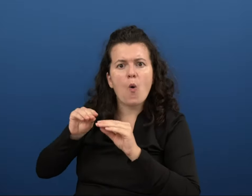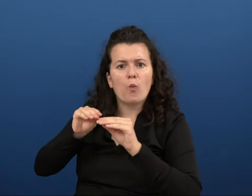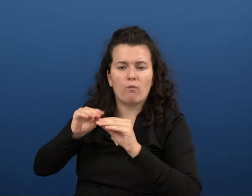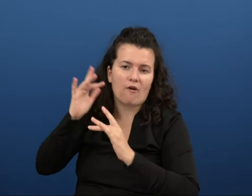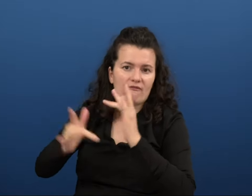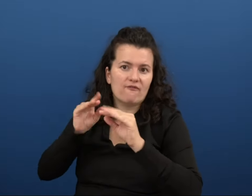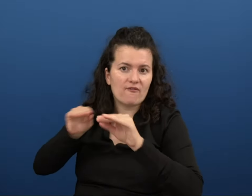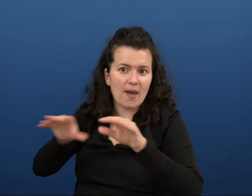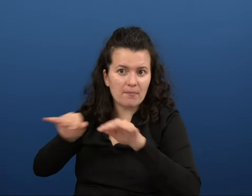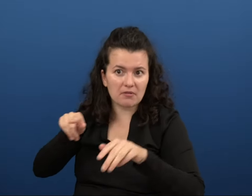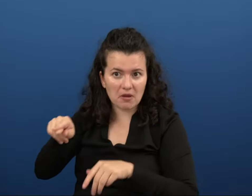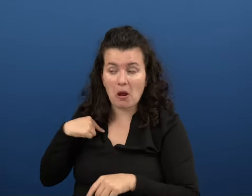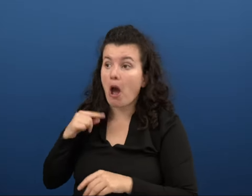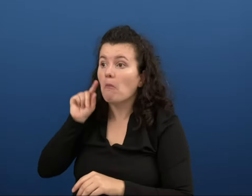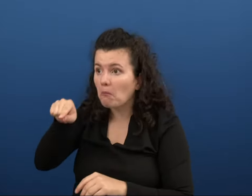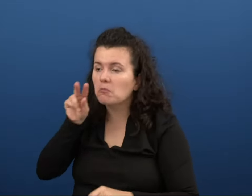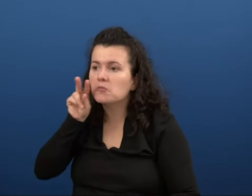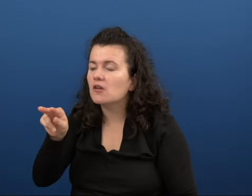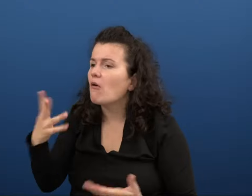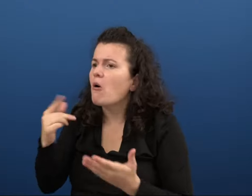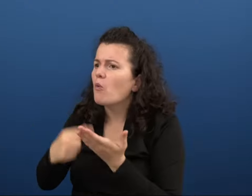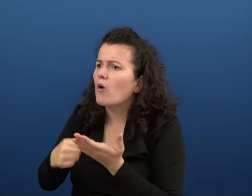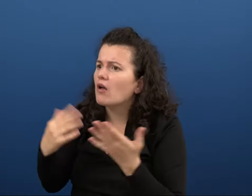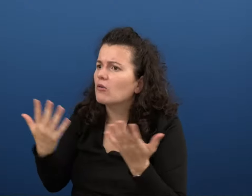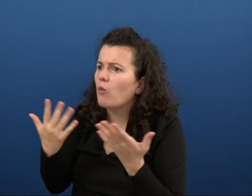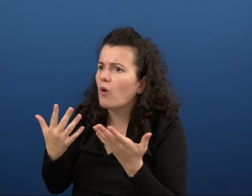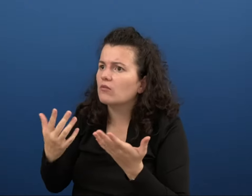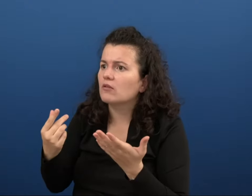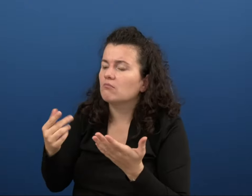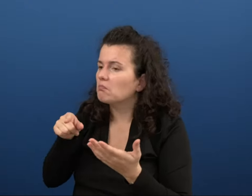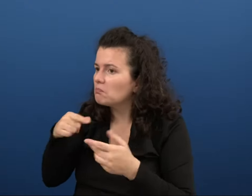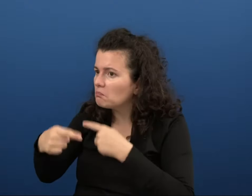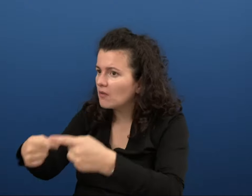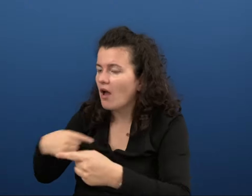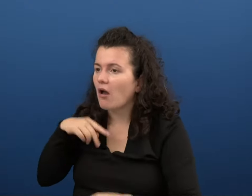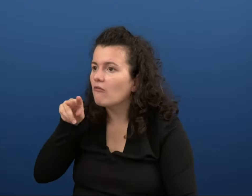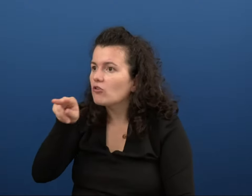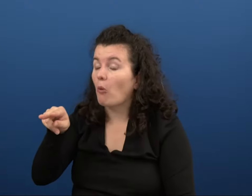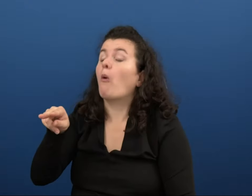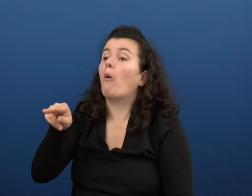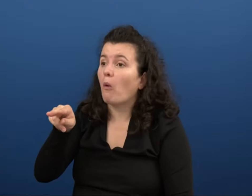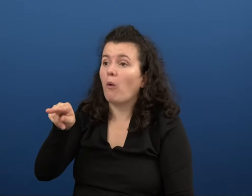amazing job that they're doing that they are. And then last but not least is the issue around